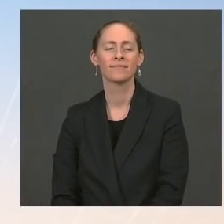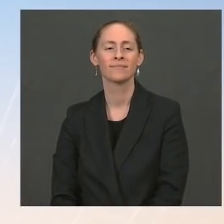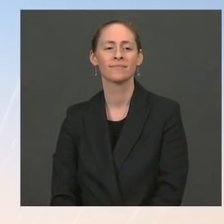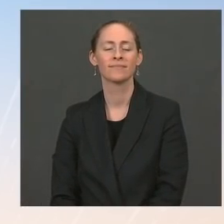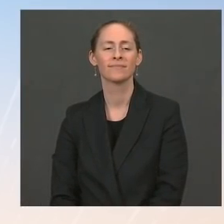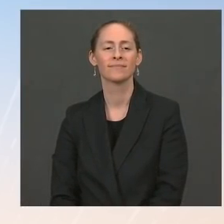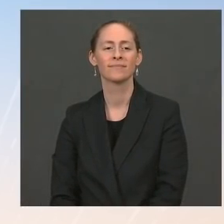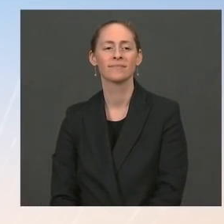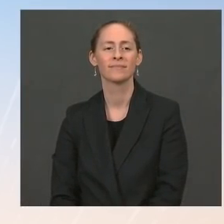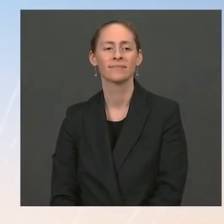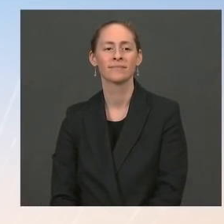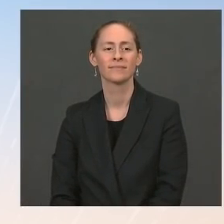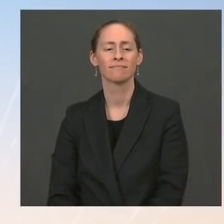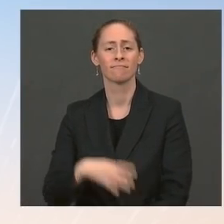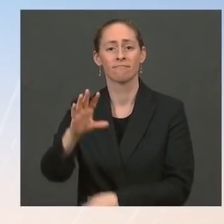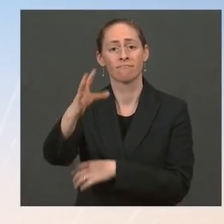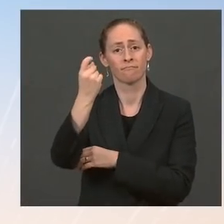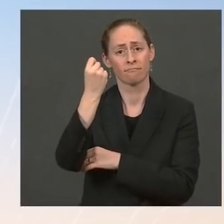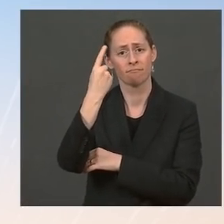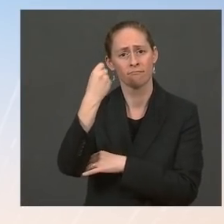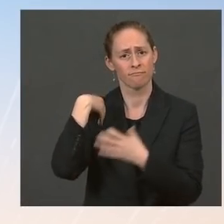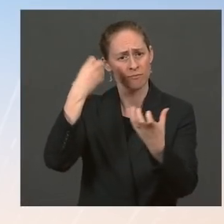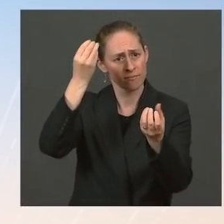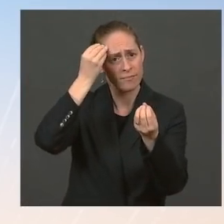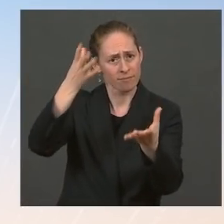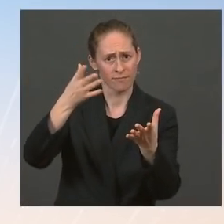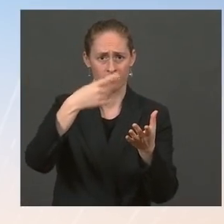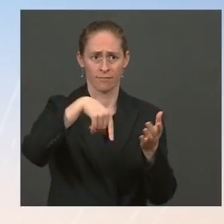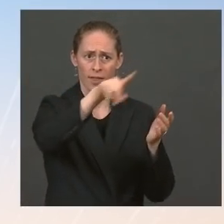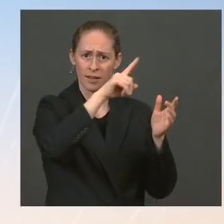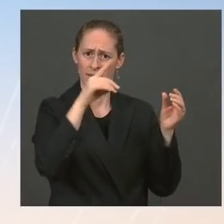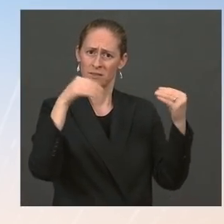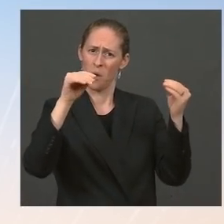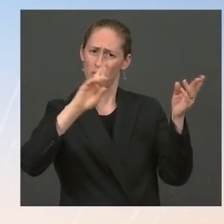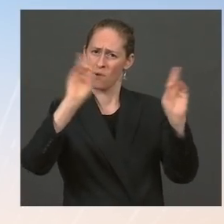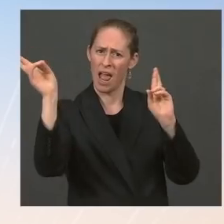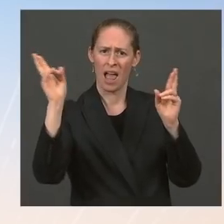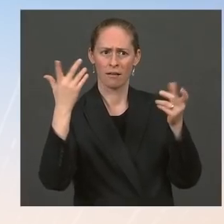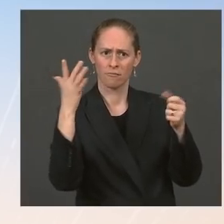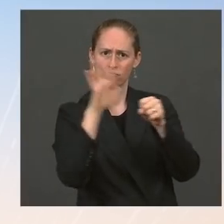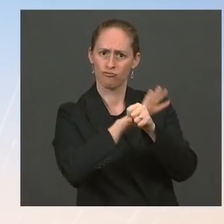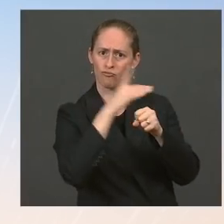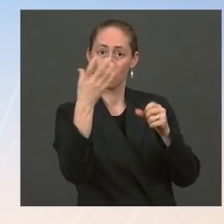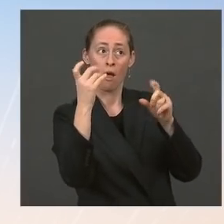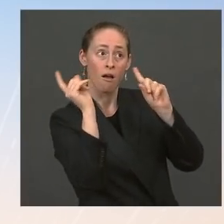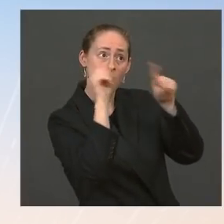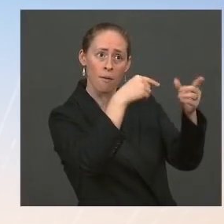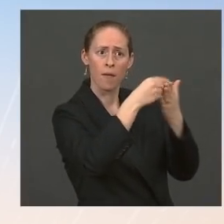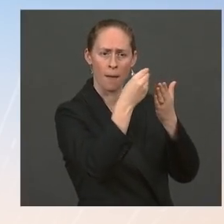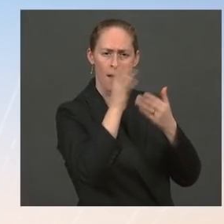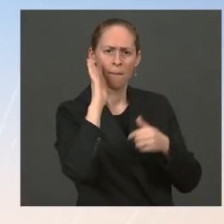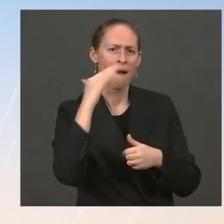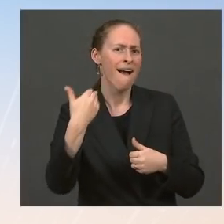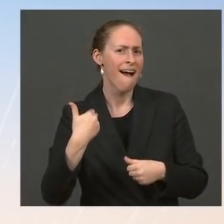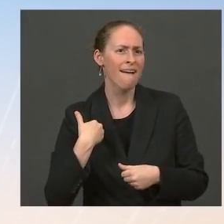at these big retail stores around the country. So -- and this gives you, kind of, some examples of where we've made progress.